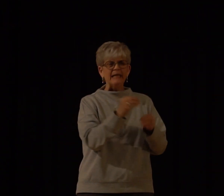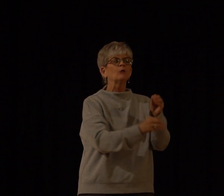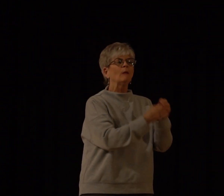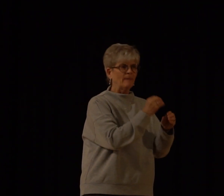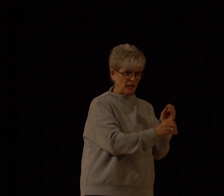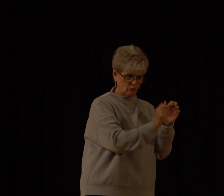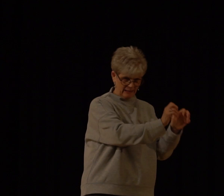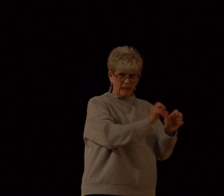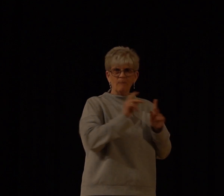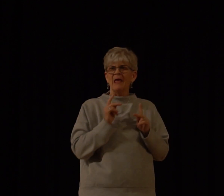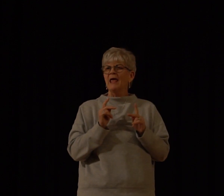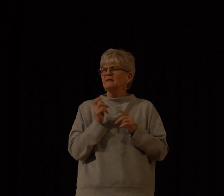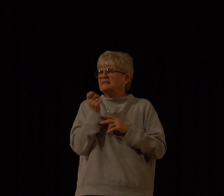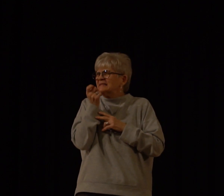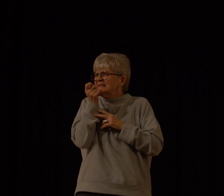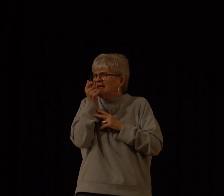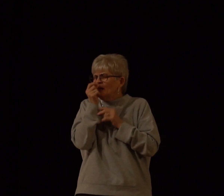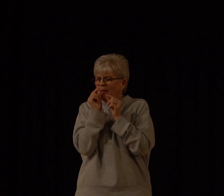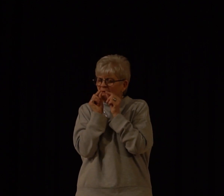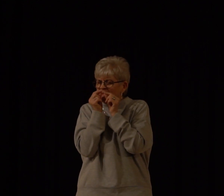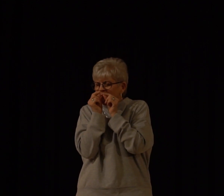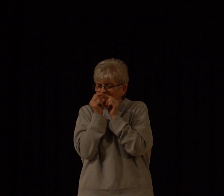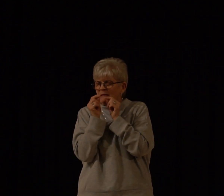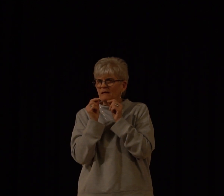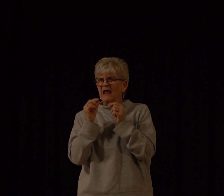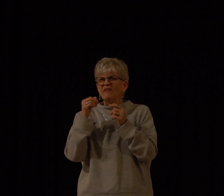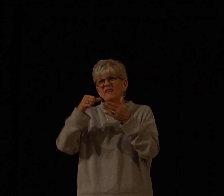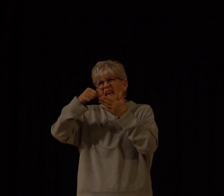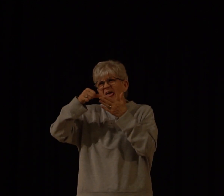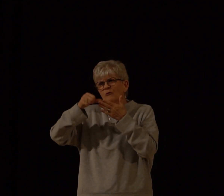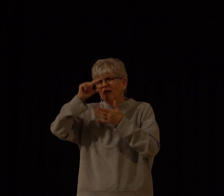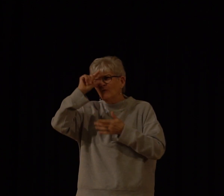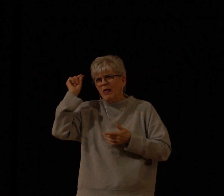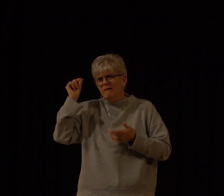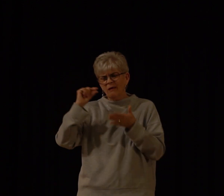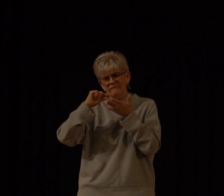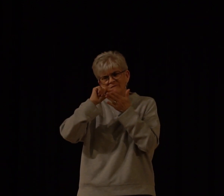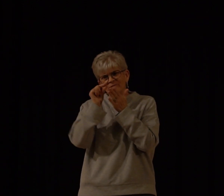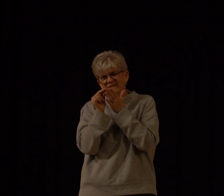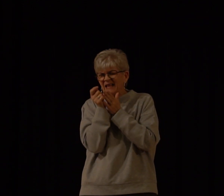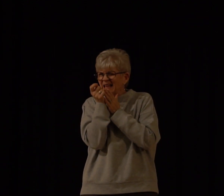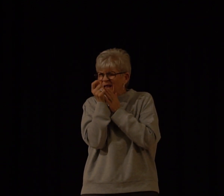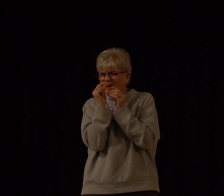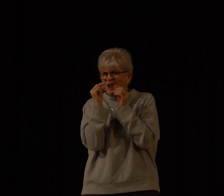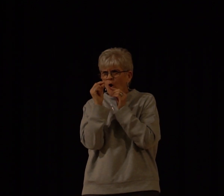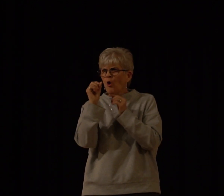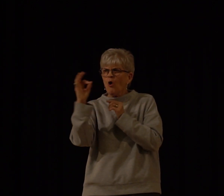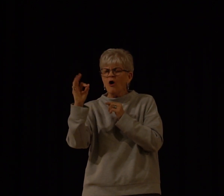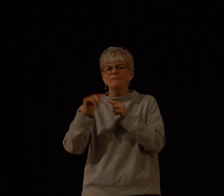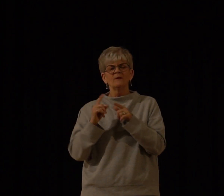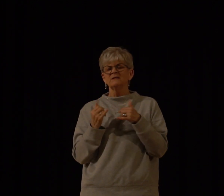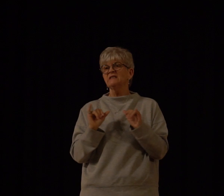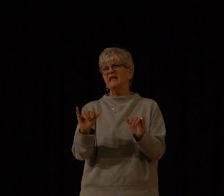precious. I did get it repaired and I did get it fixed. The letters of Gallaudet are